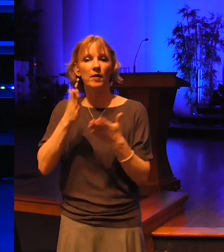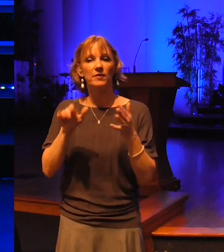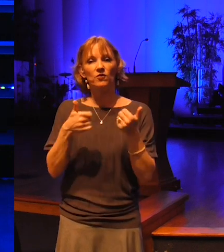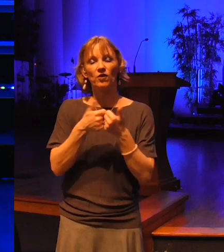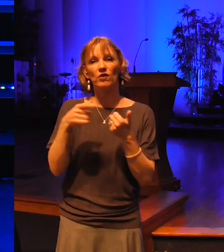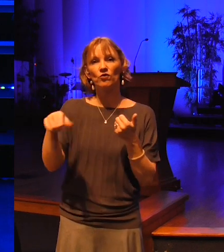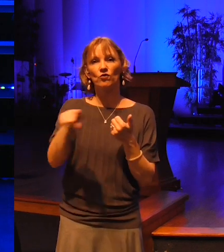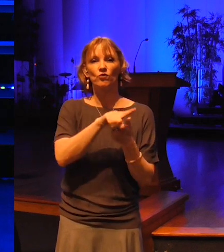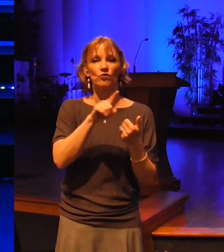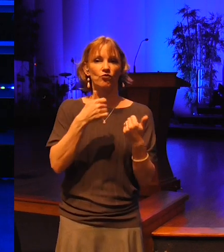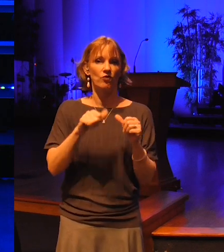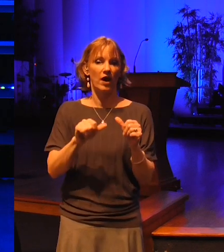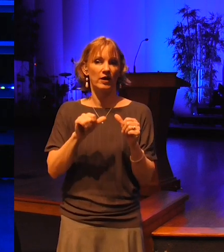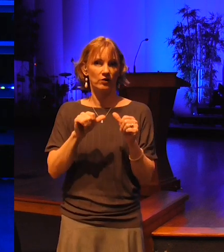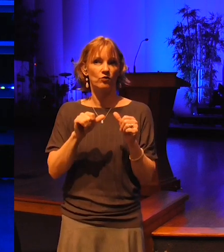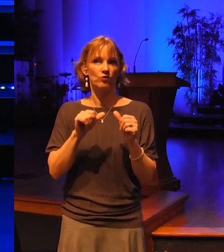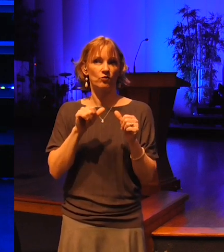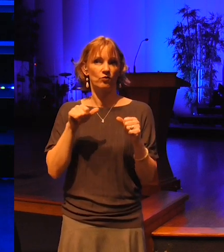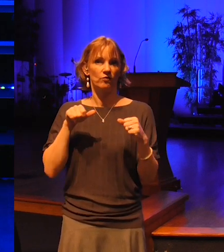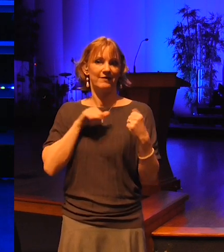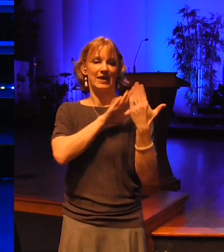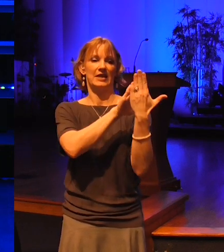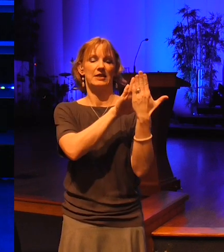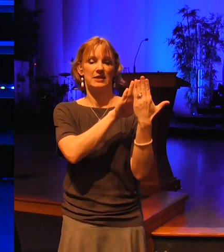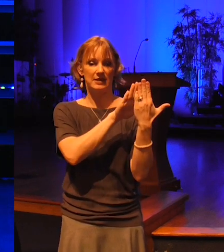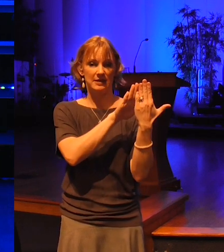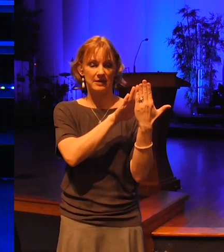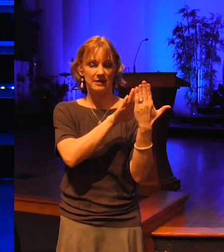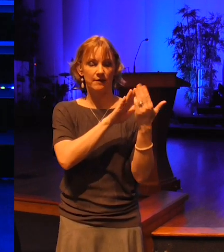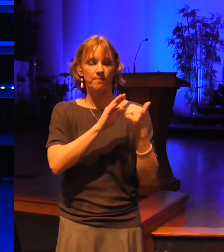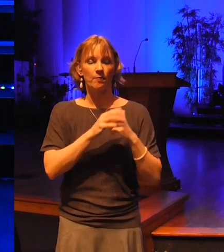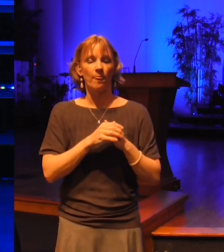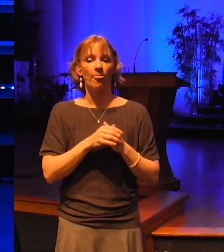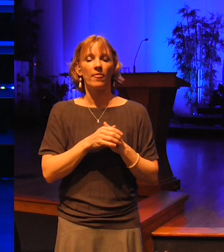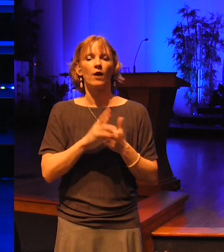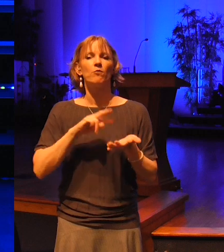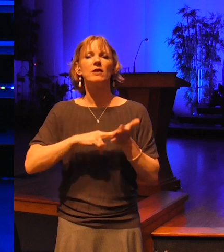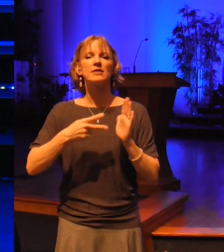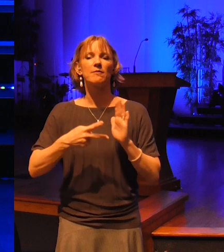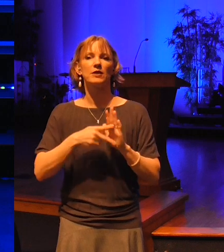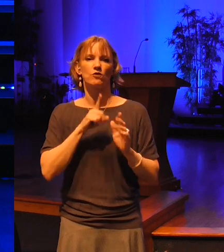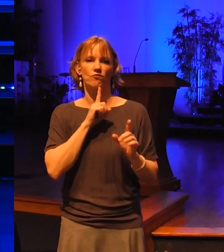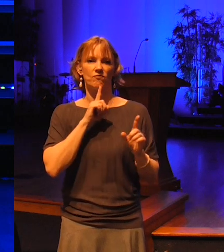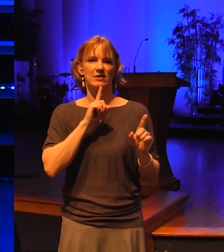to look right in the eye what does it mean to respond to that not with the energy it's